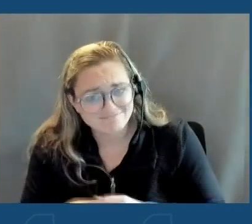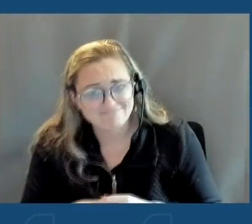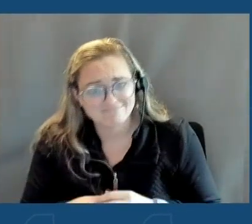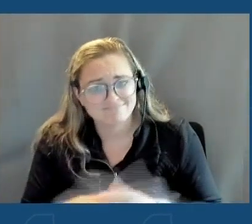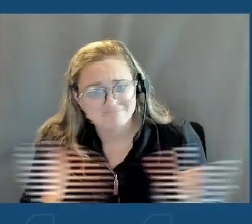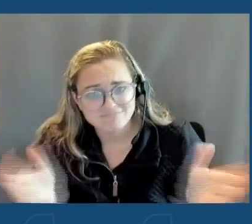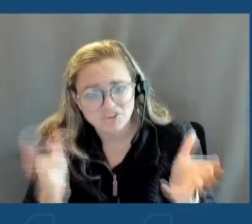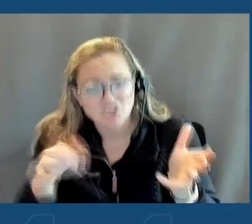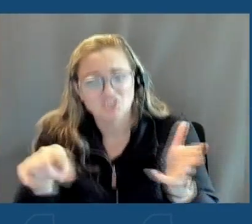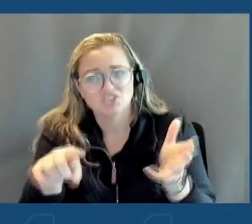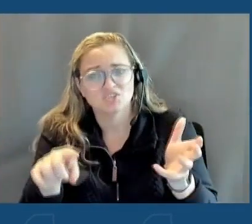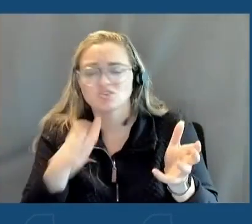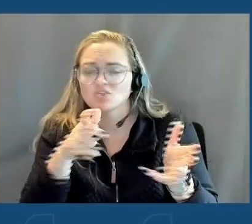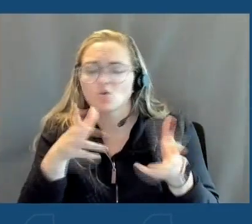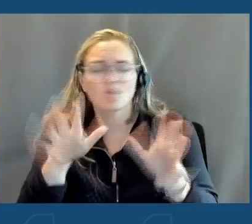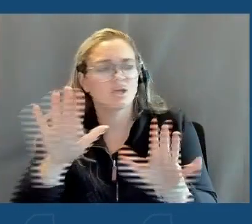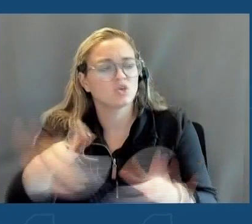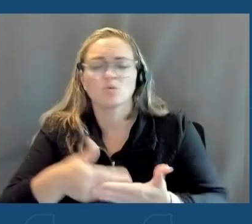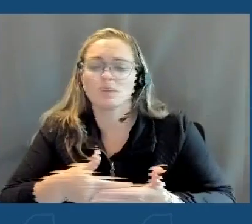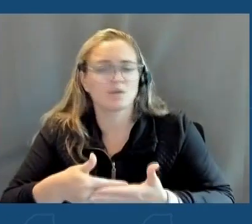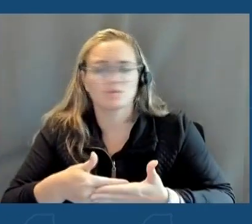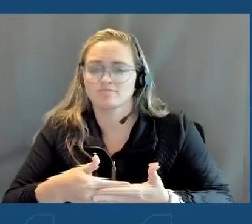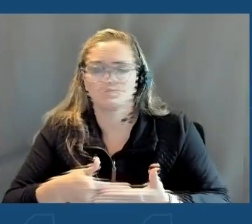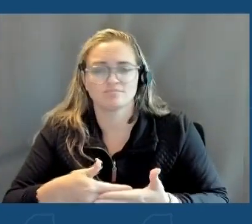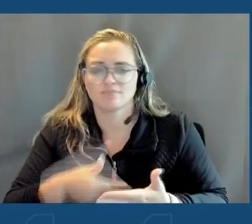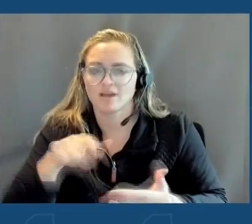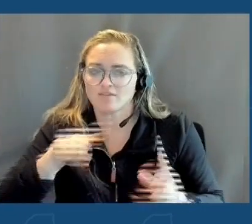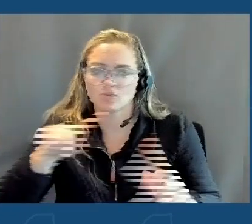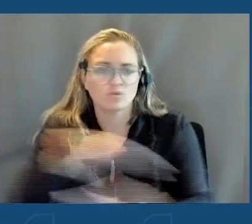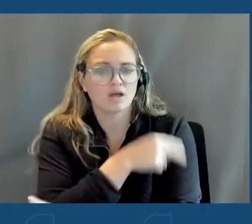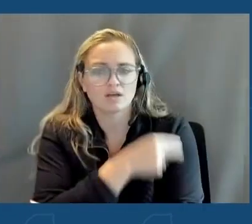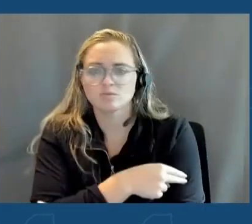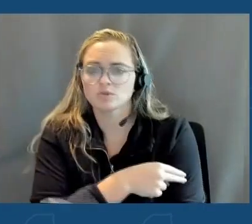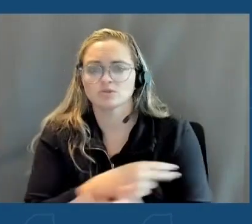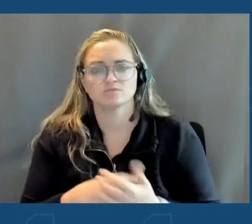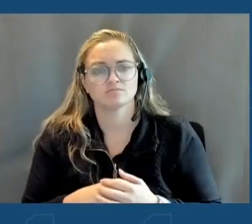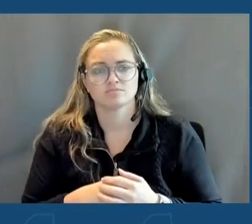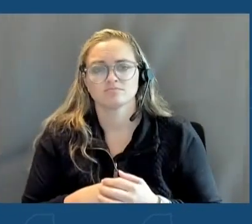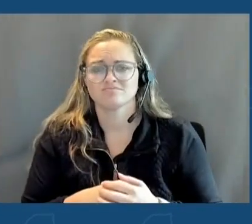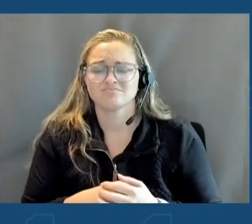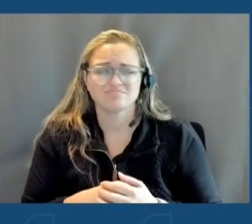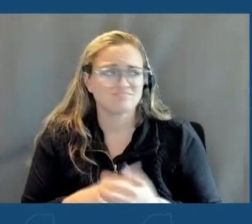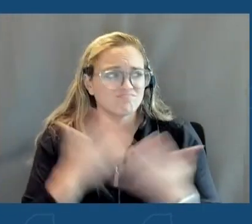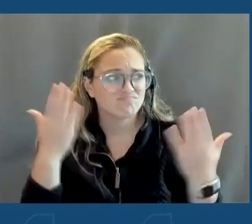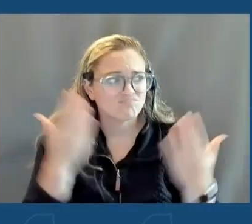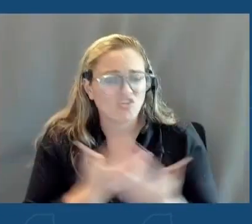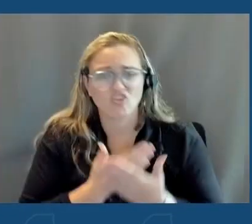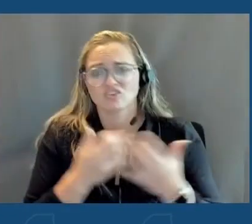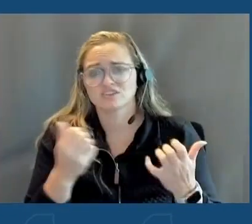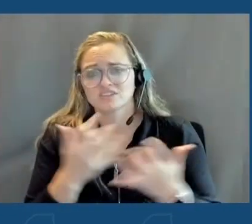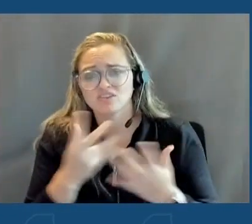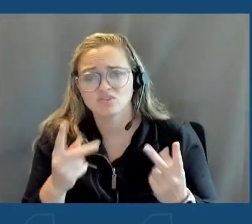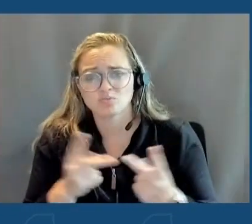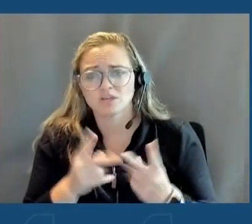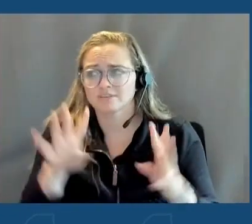SIX MONTHS IS THE AGE. IT SOUNDS YOUNG, BUT CHILDREN GET SHOTS FROM BIRTH, WE CAN DO